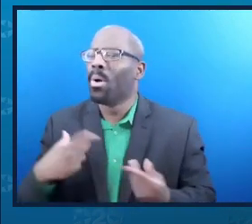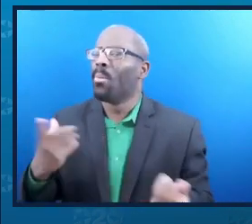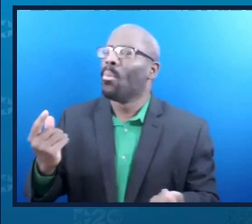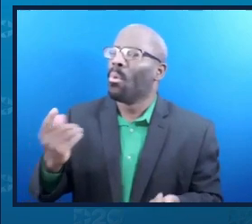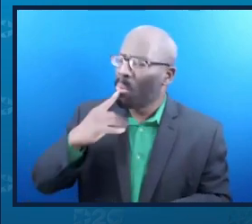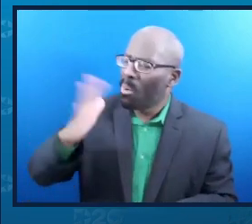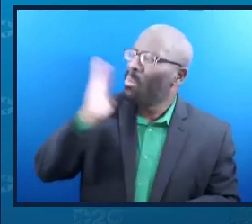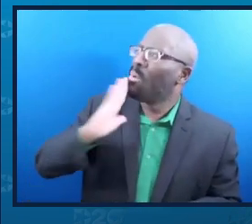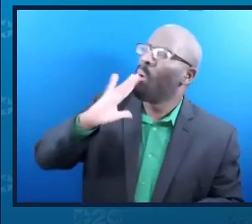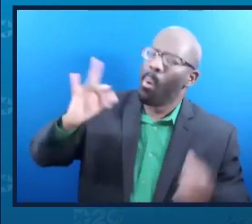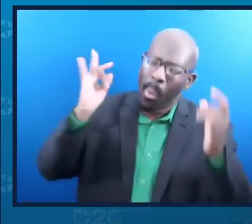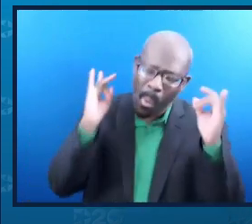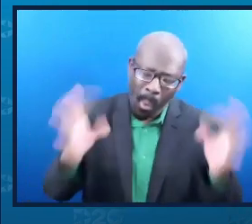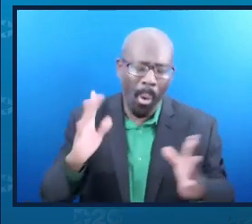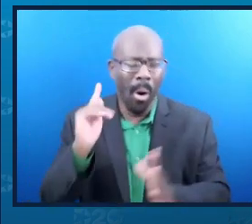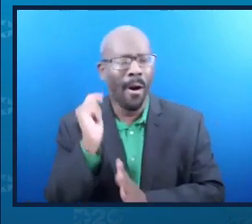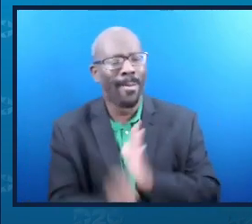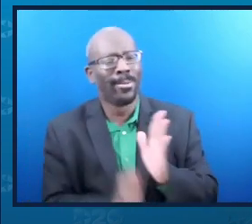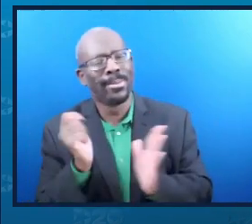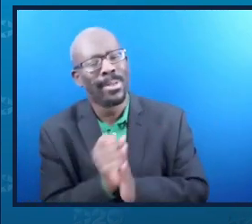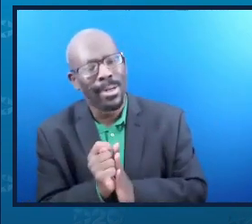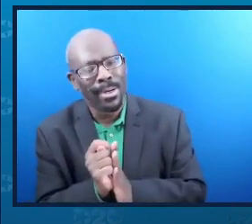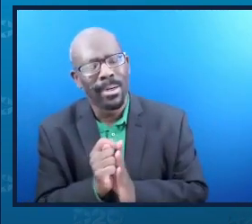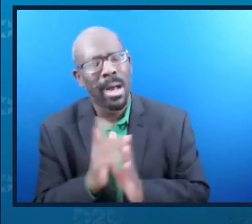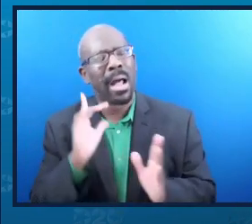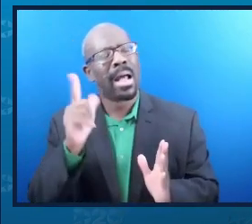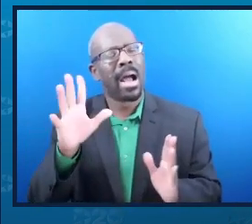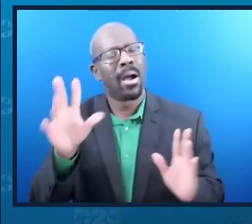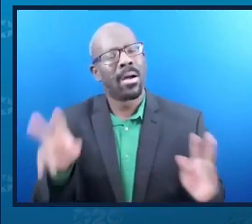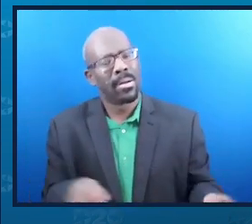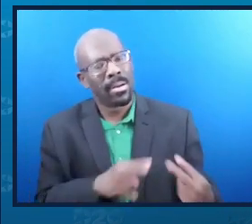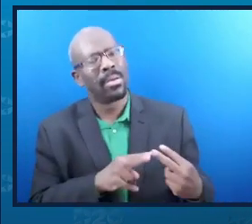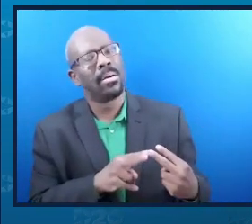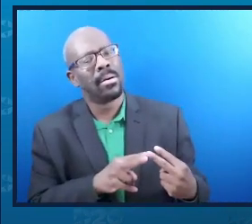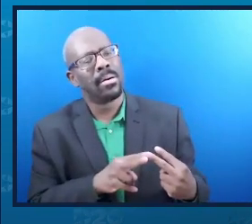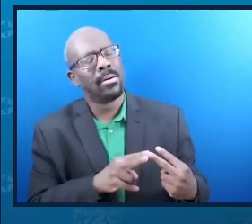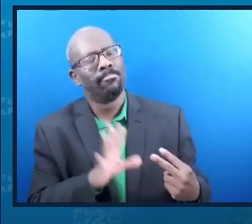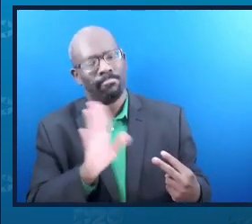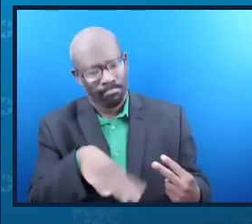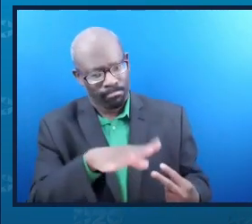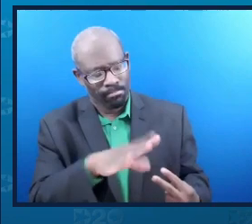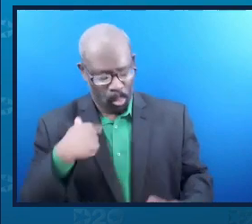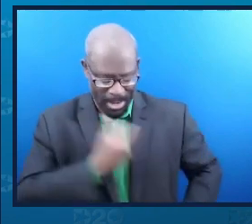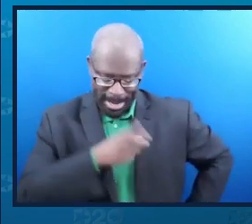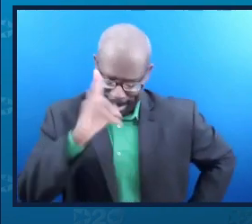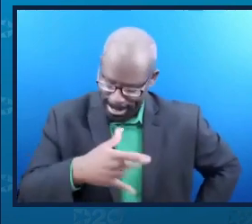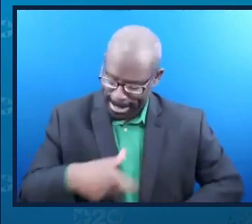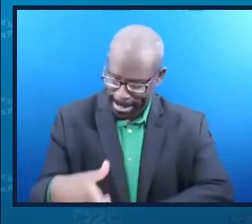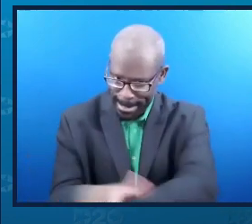WE WILL BE ABLE TO LOOK THEM